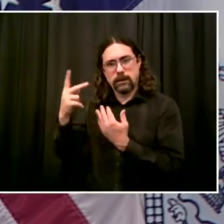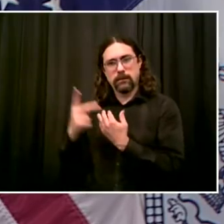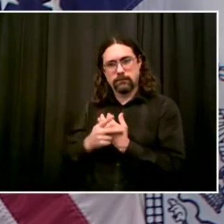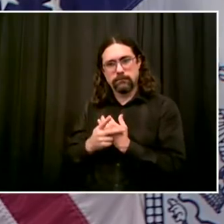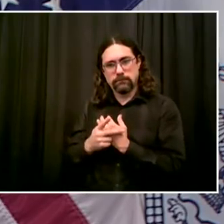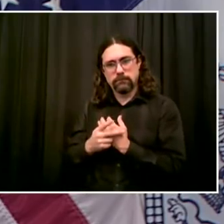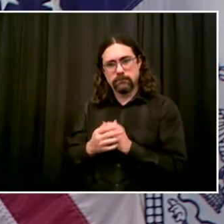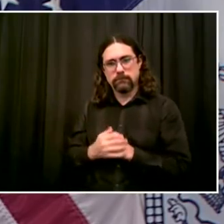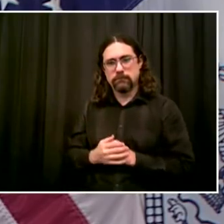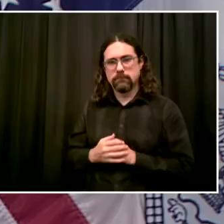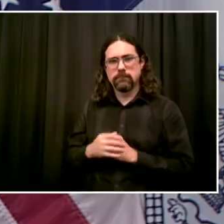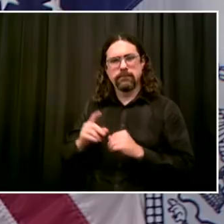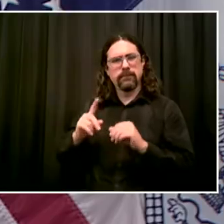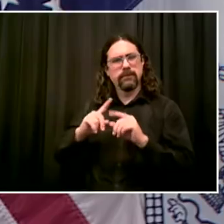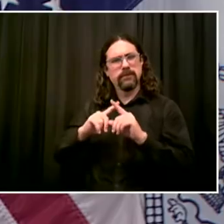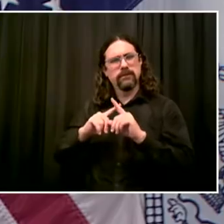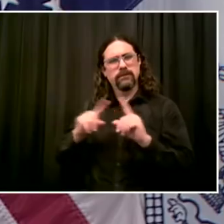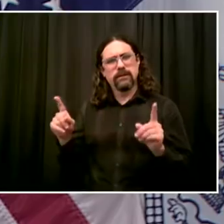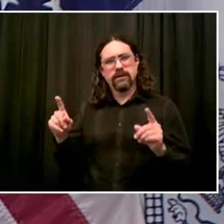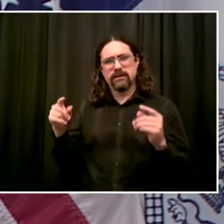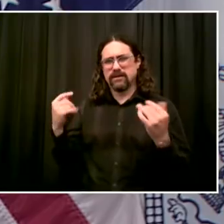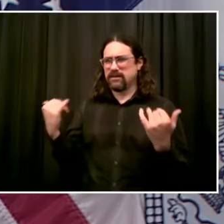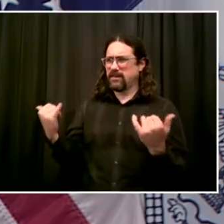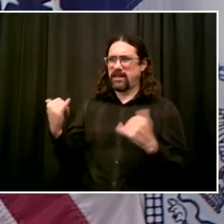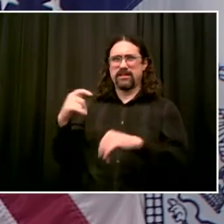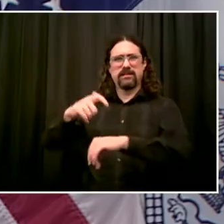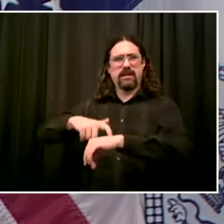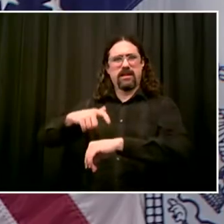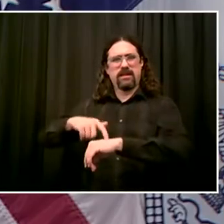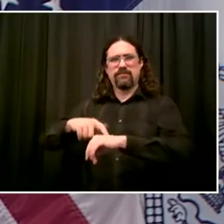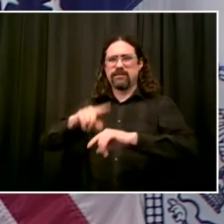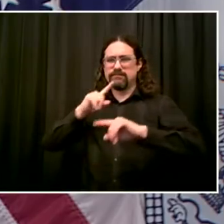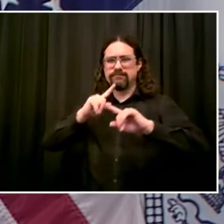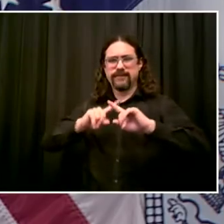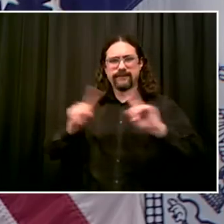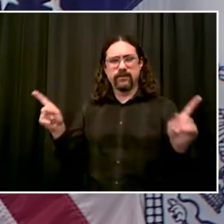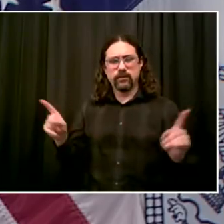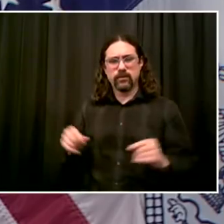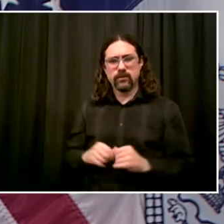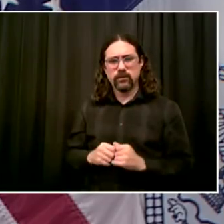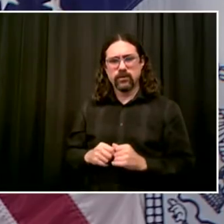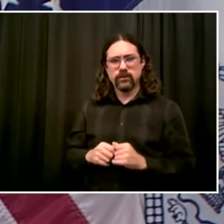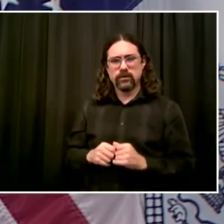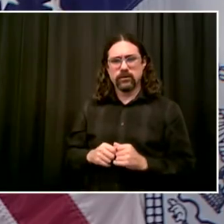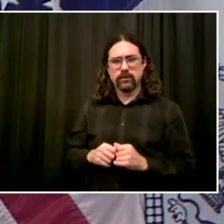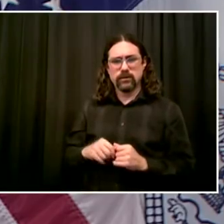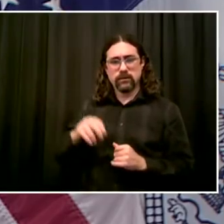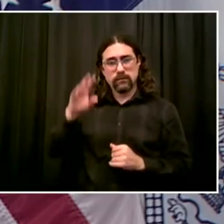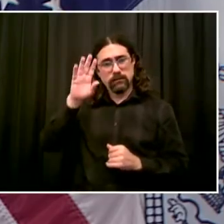TIME WHEN E TH MTA RIDERSHIP BEING DOWN. THAT